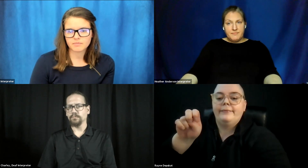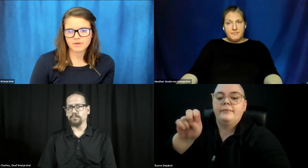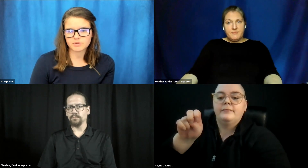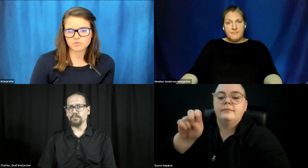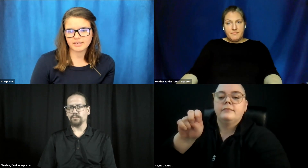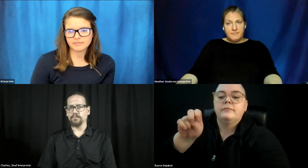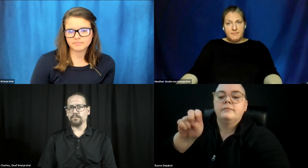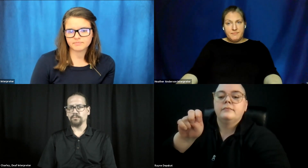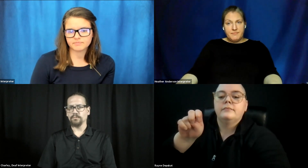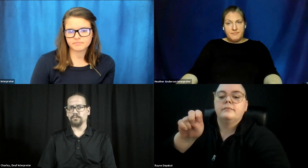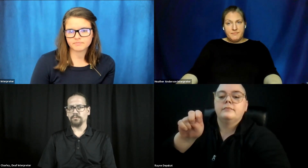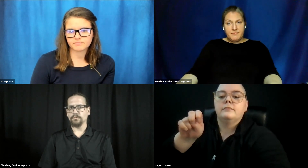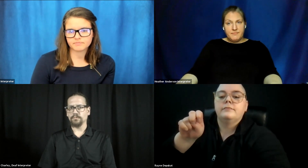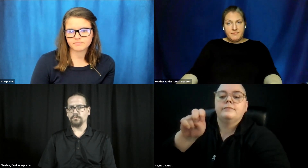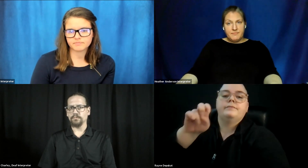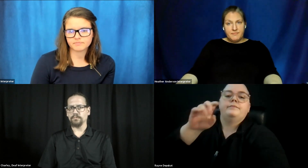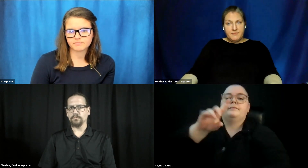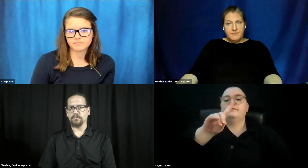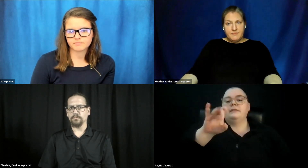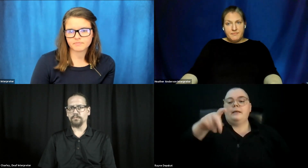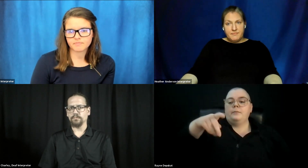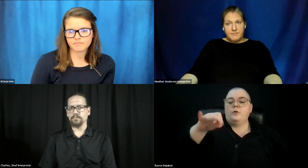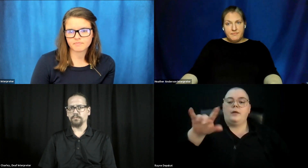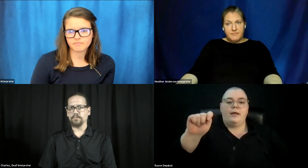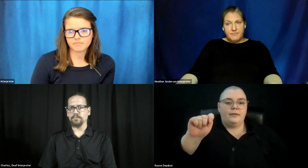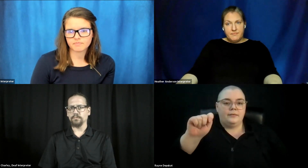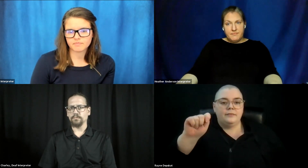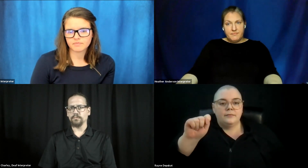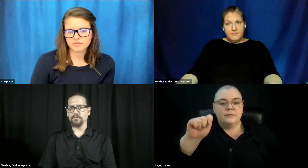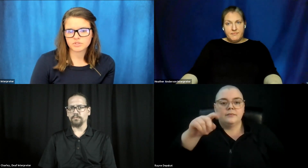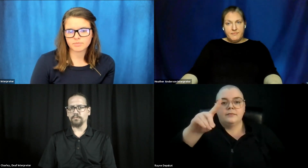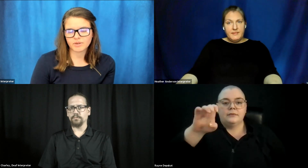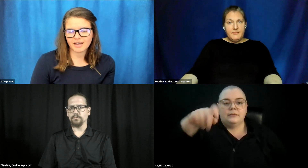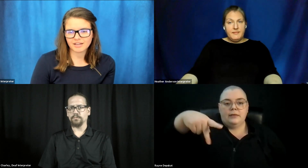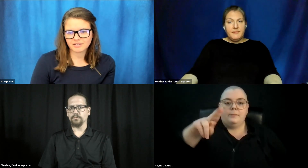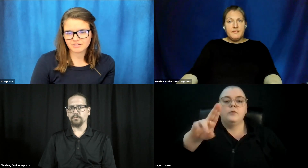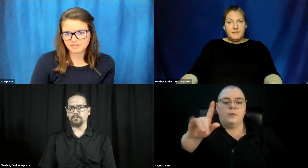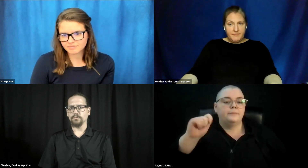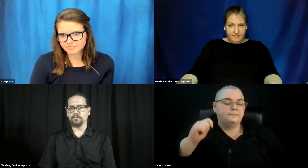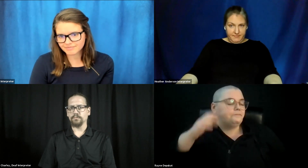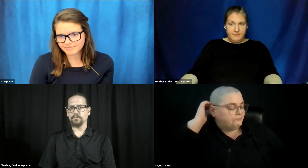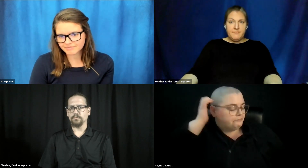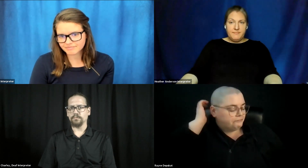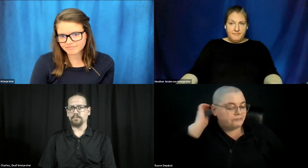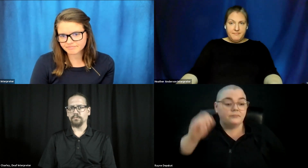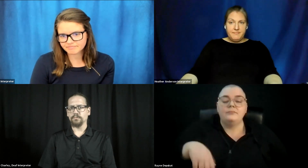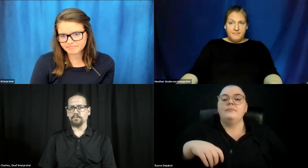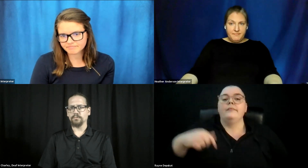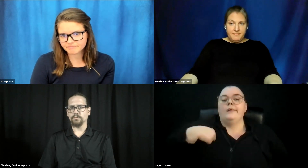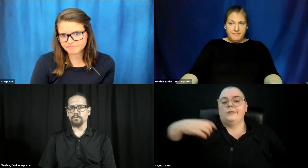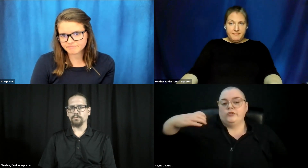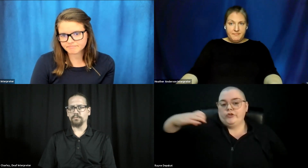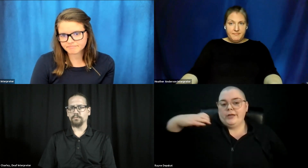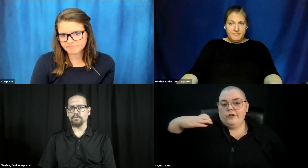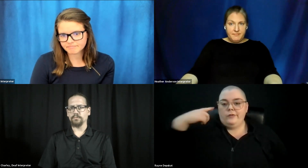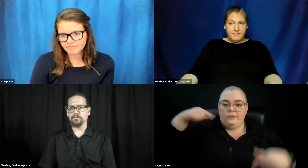My name is rain.